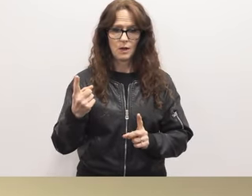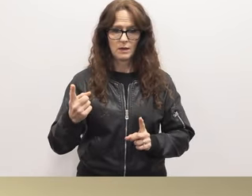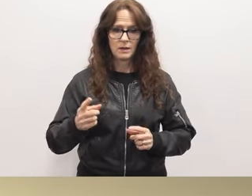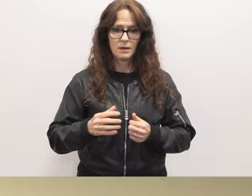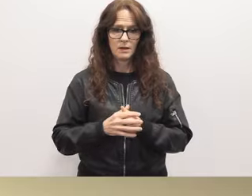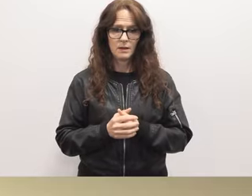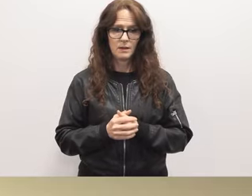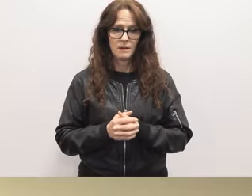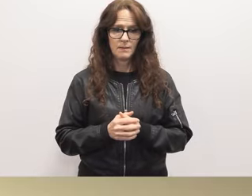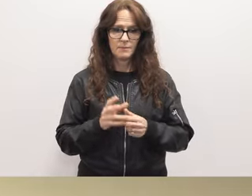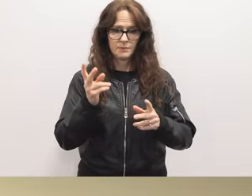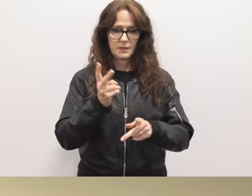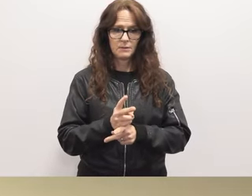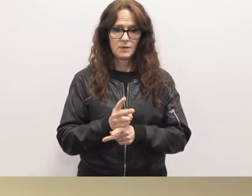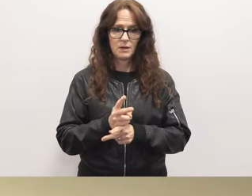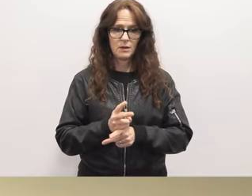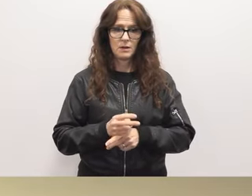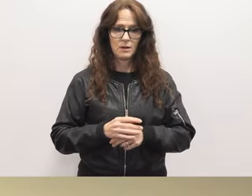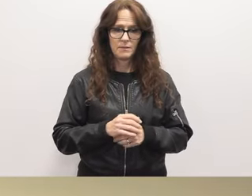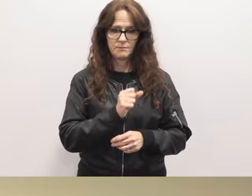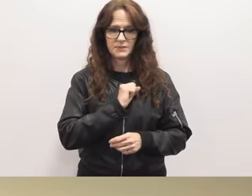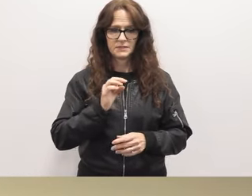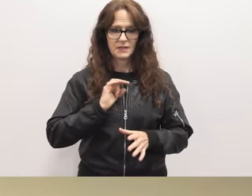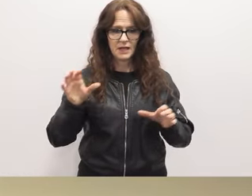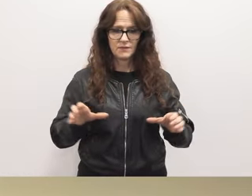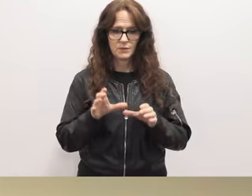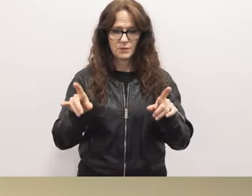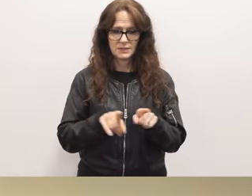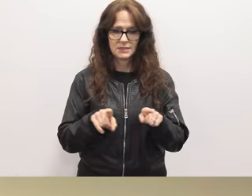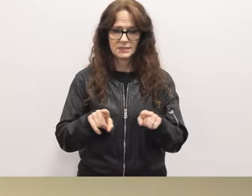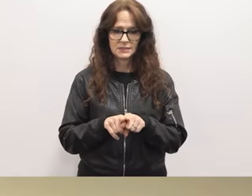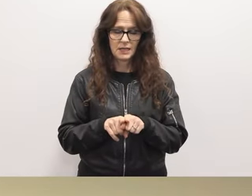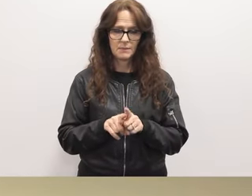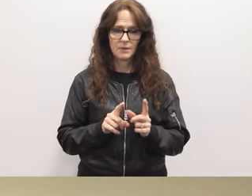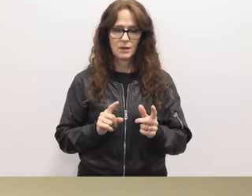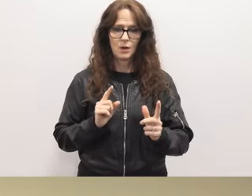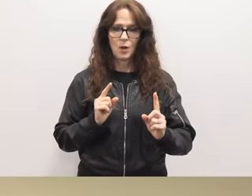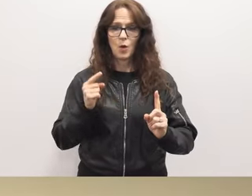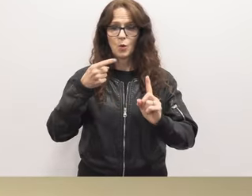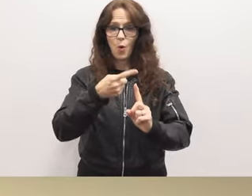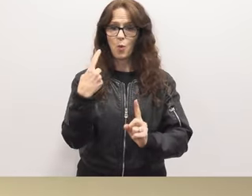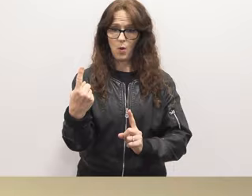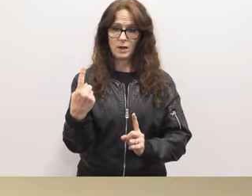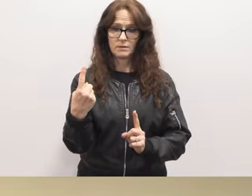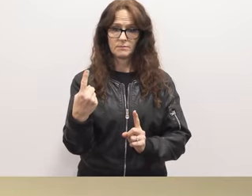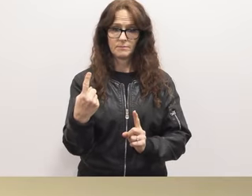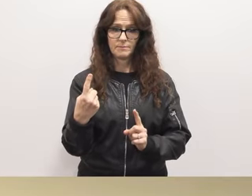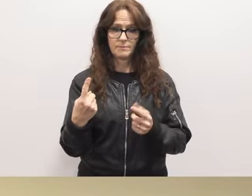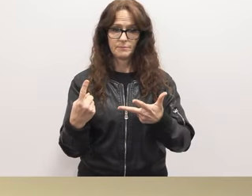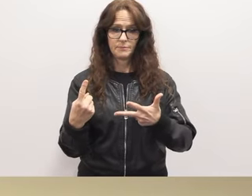to keep track of all this that I'm sure staff is doing the same. So for goal number one, would you wanna keep it, delete it or modified?